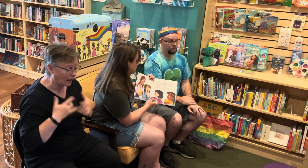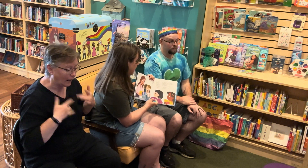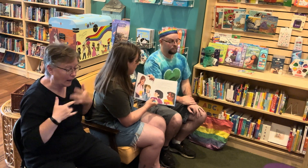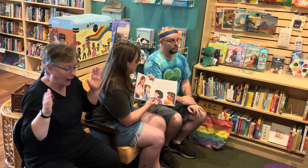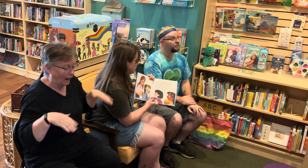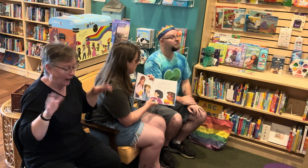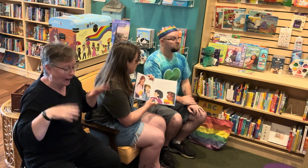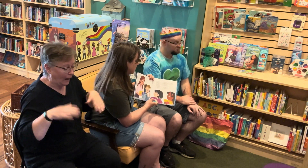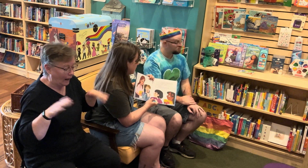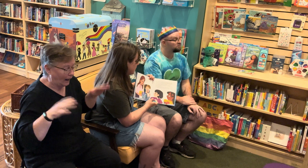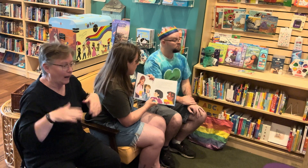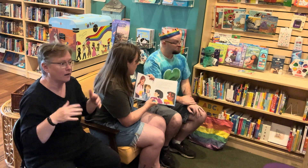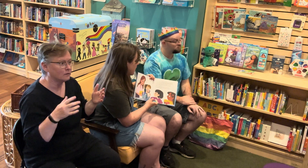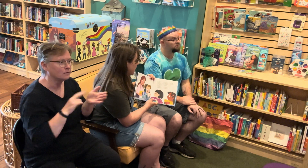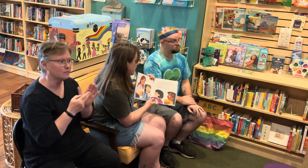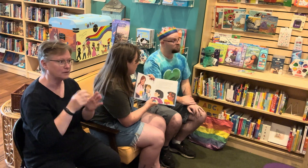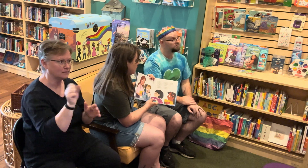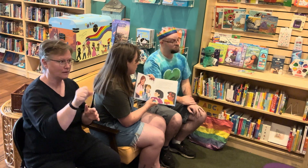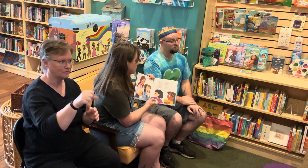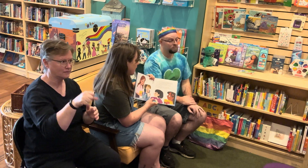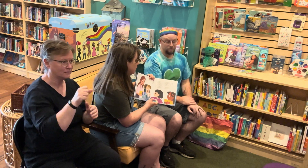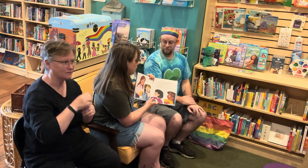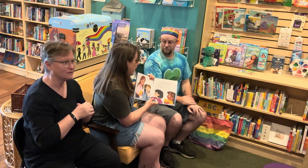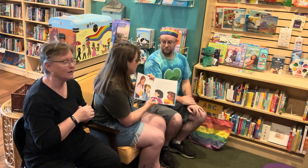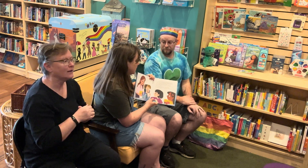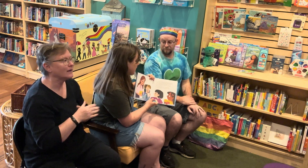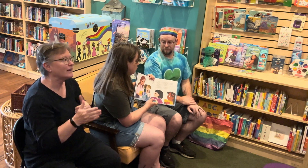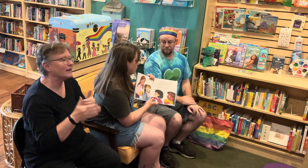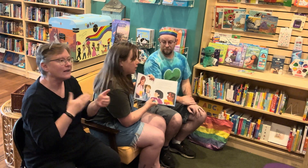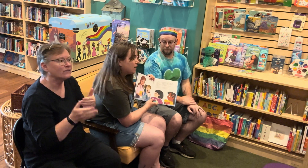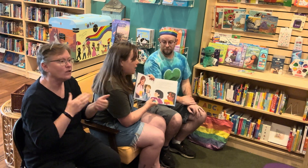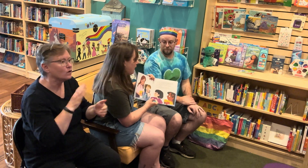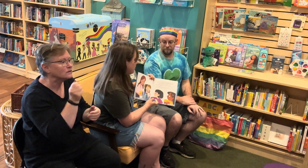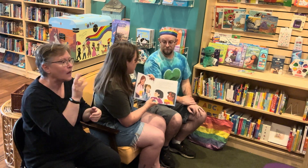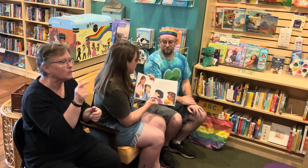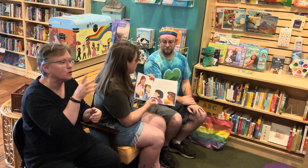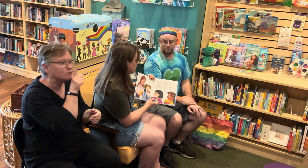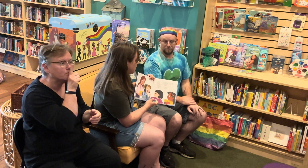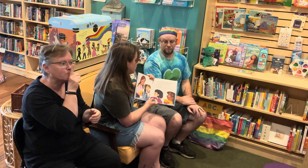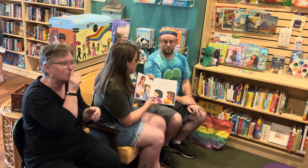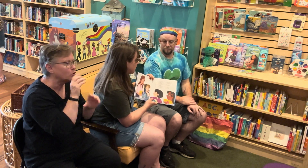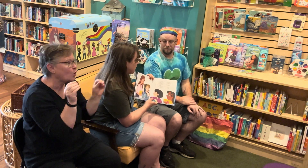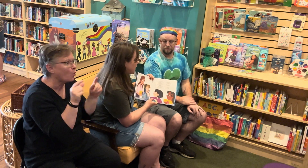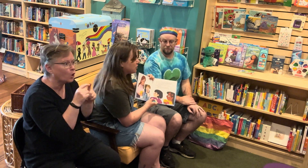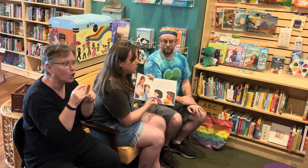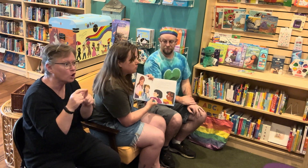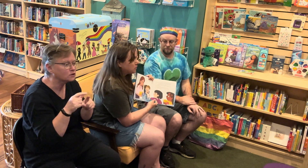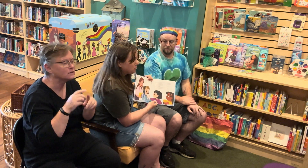his hands. Even though Samuel hadn't said a word, Miss Anderson knew his creation was